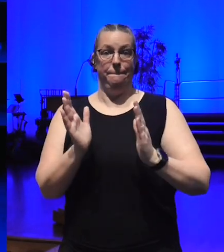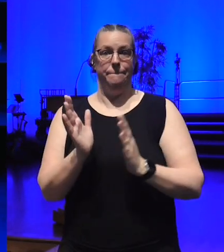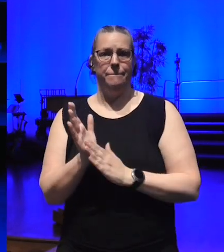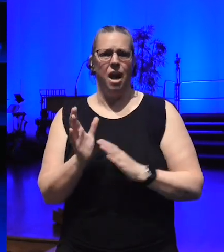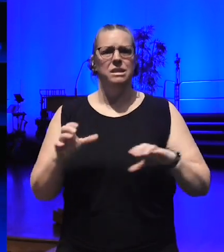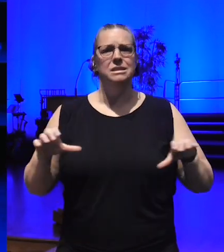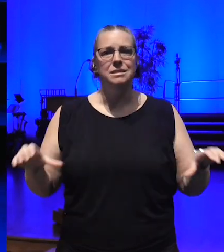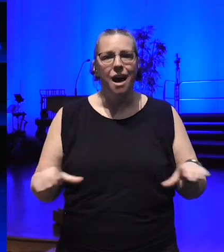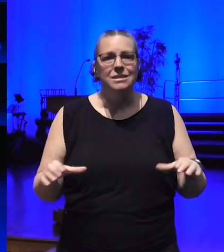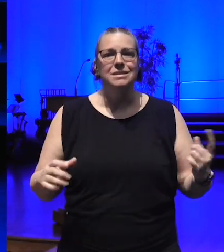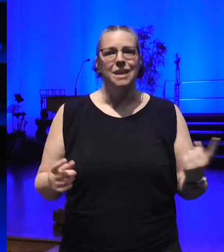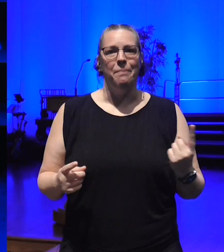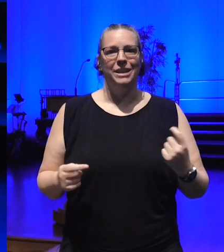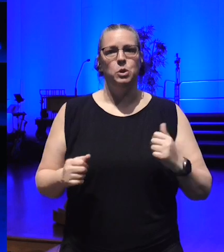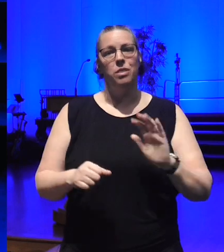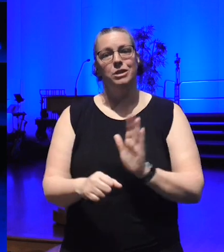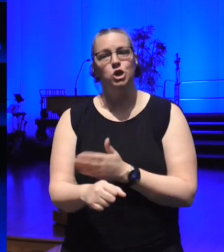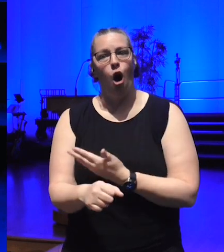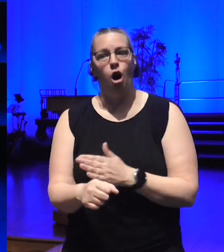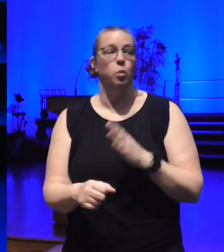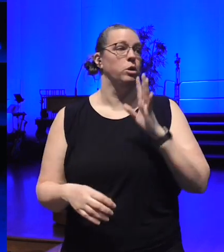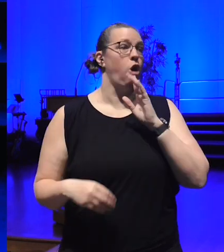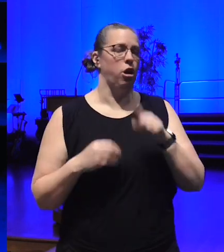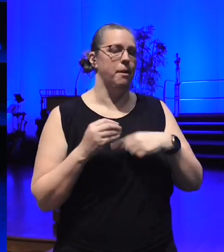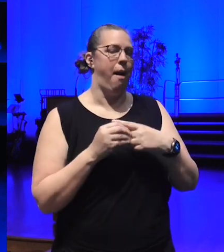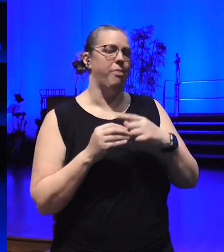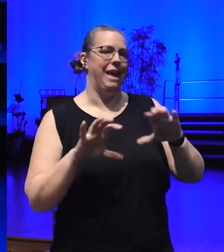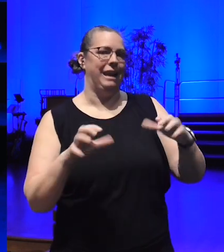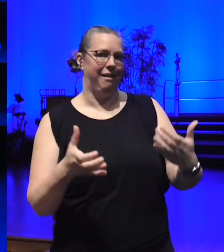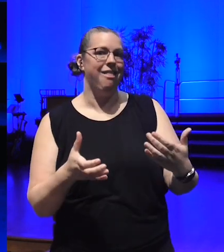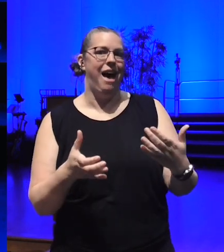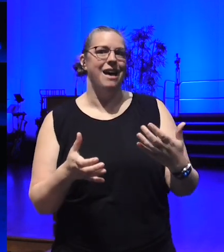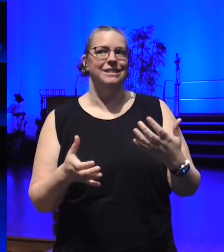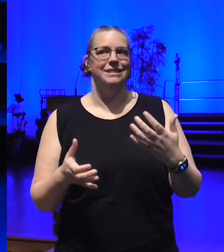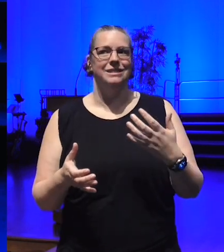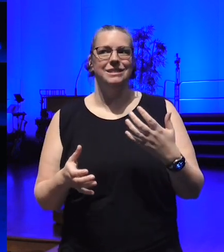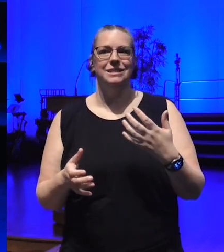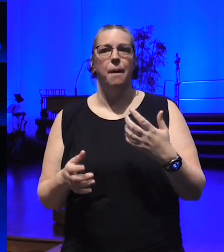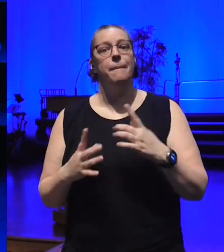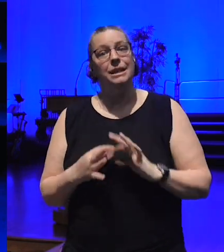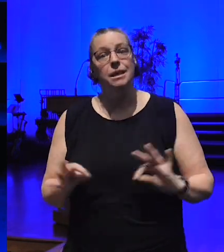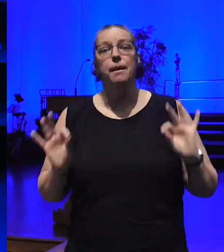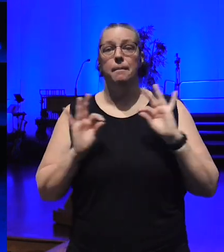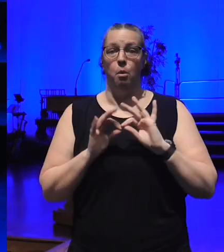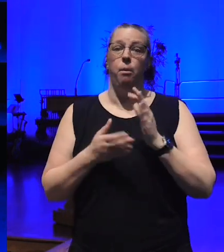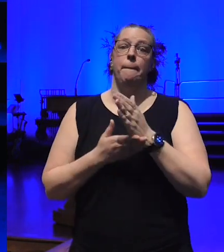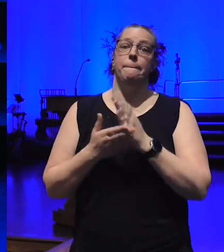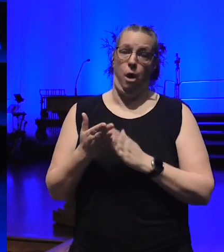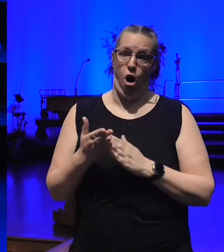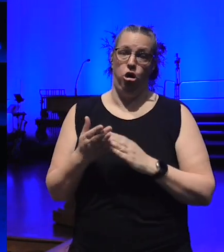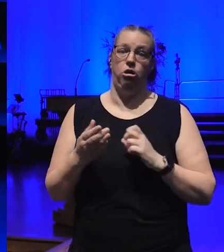to the song U we'll be talking about this in a class um but it's an important part of the of of